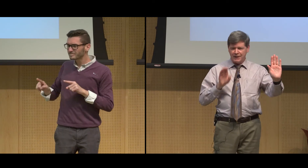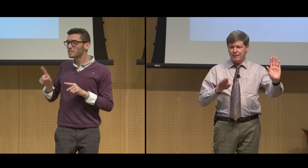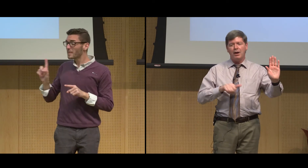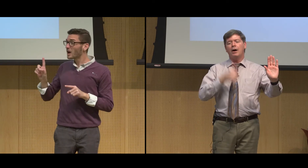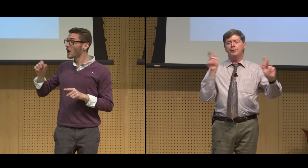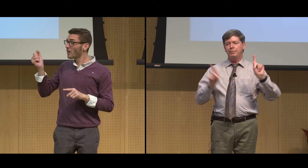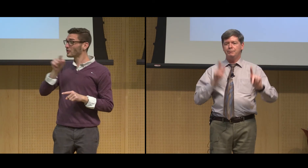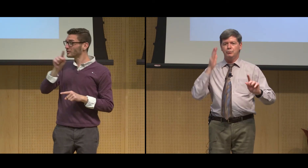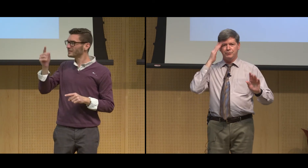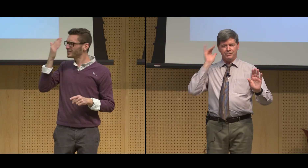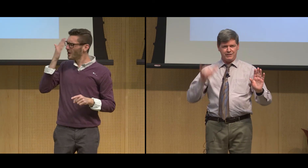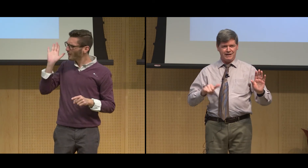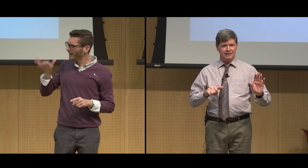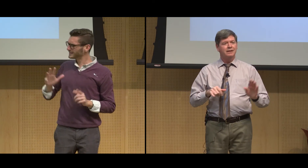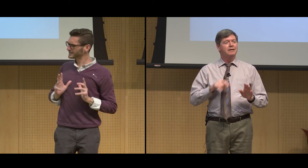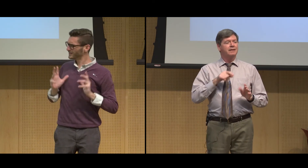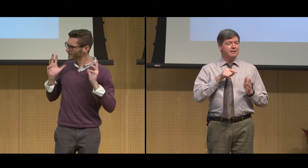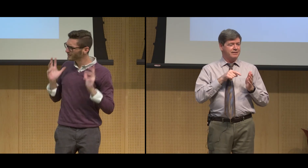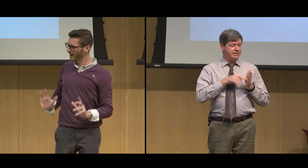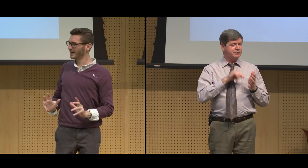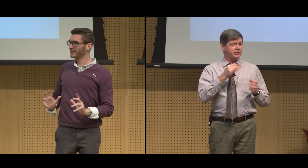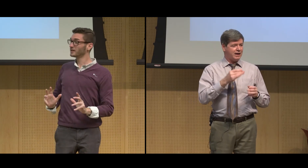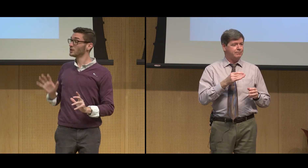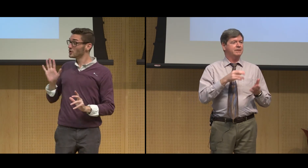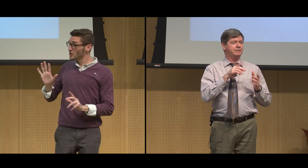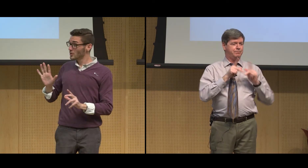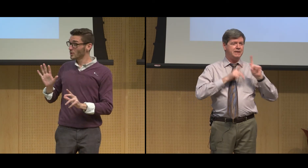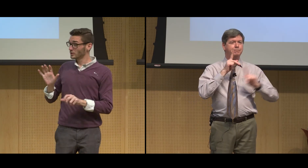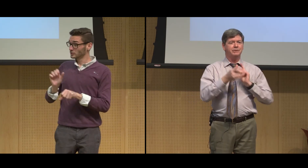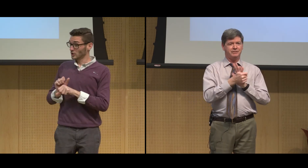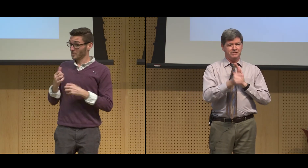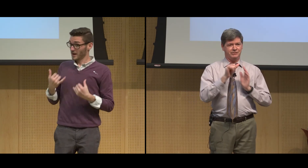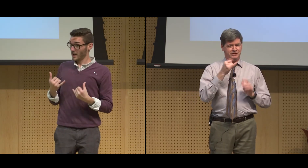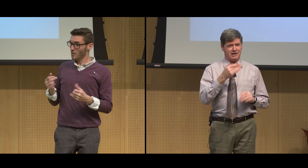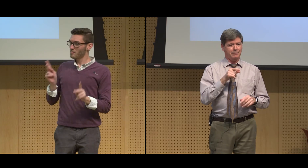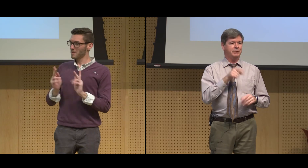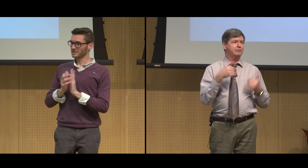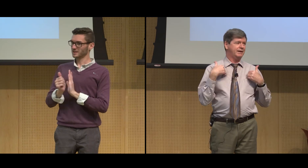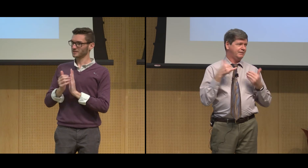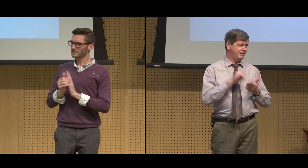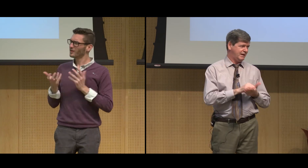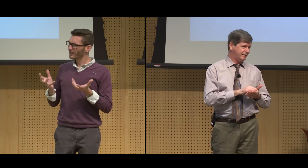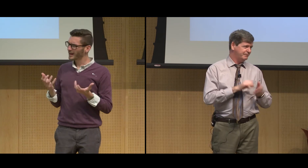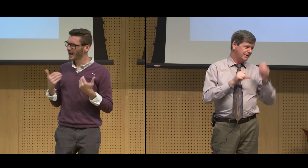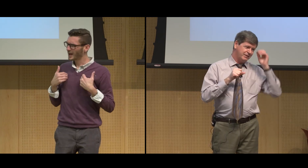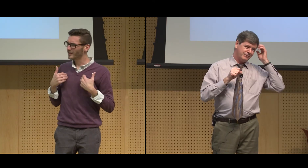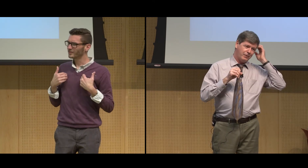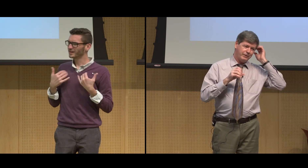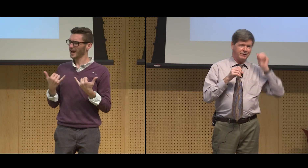And he said, "Bob, other people will know that. "This job is a people skills job, and you have that."